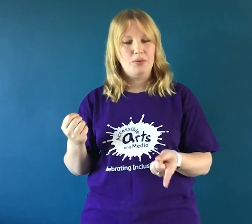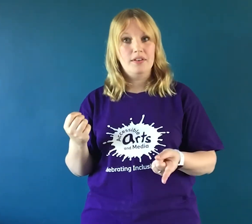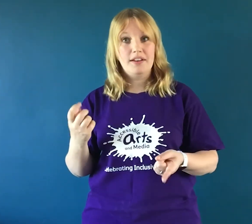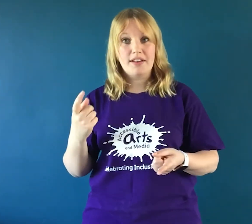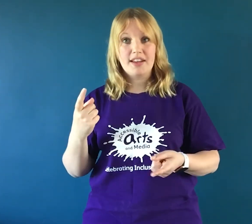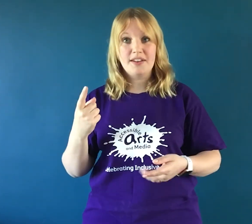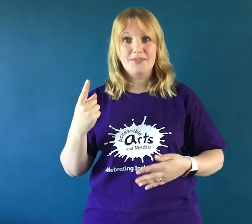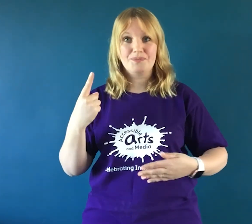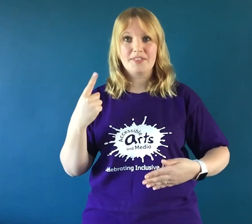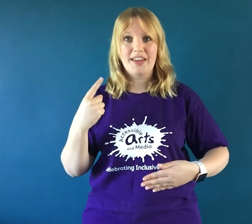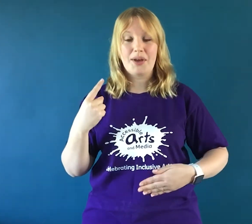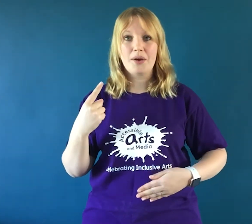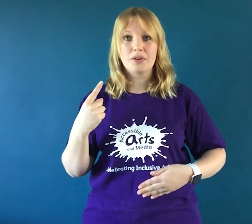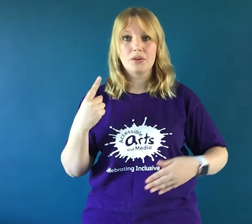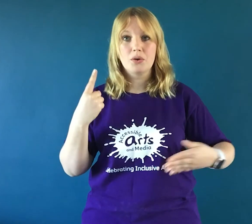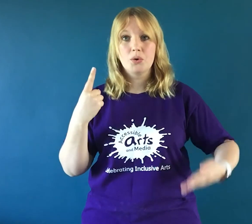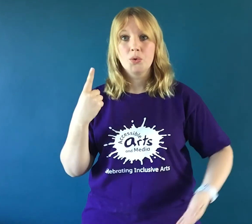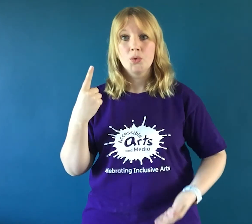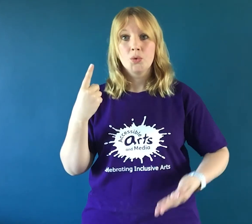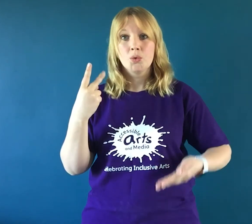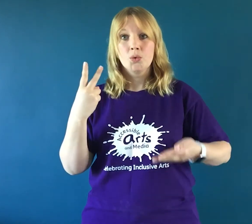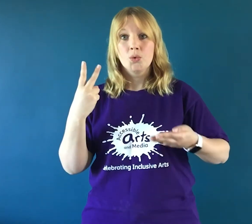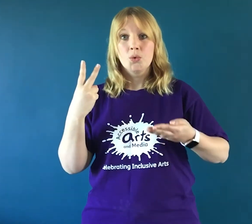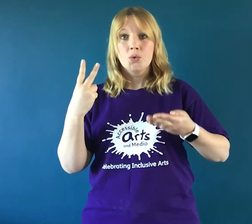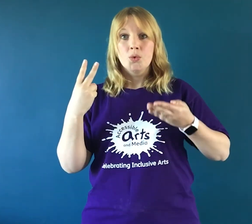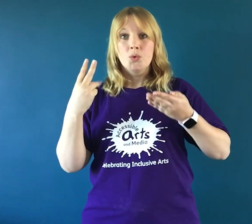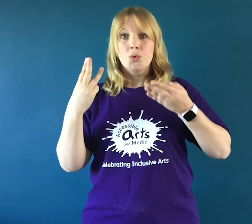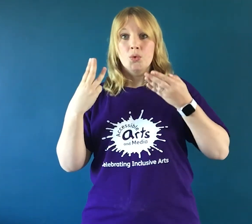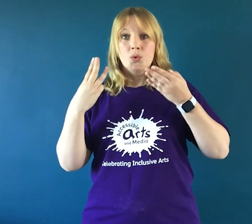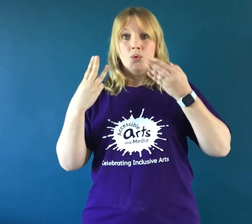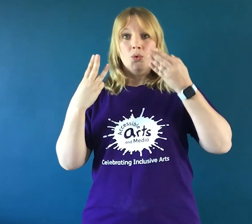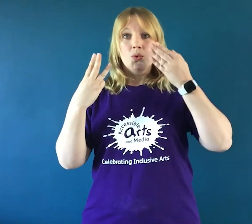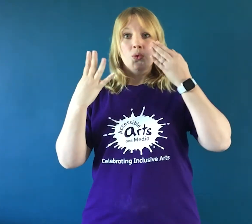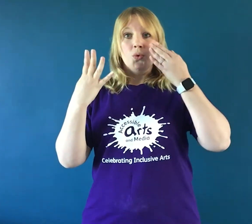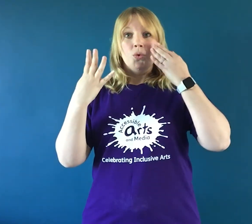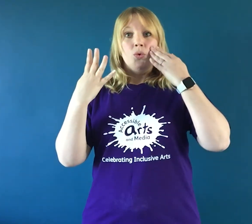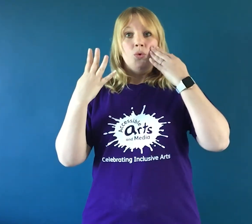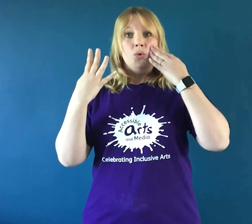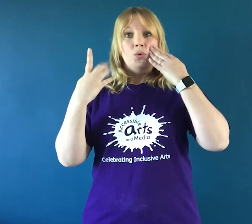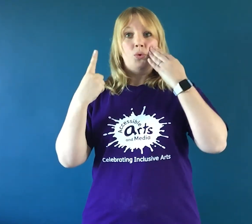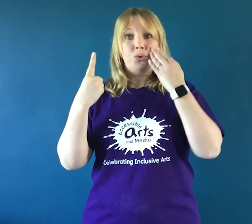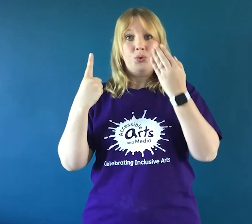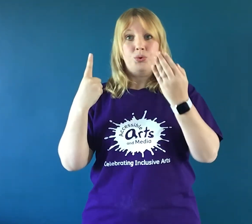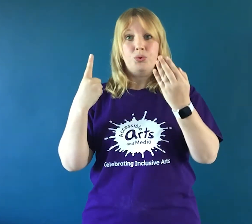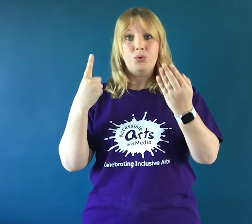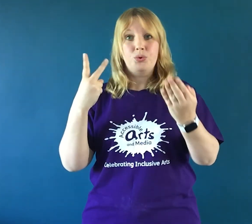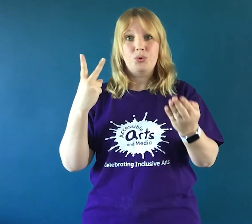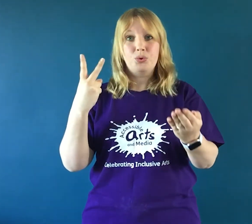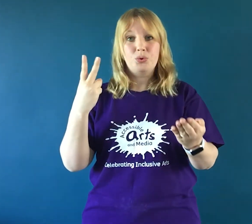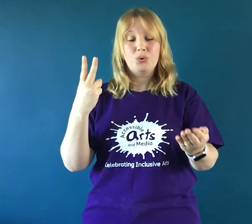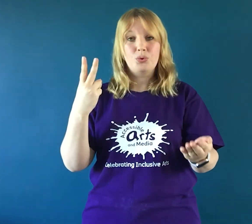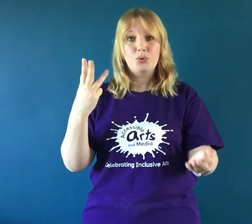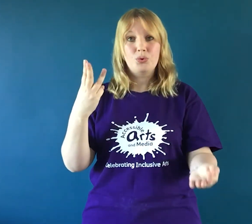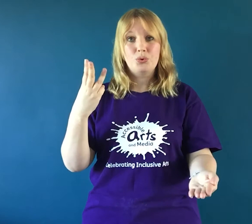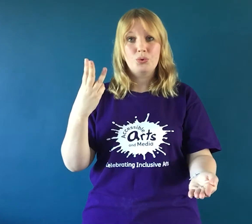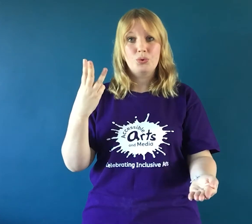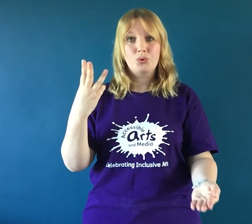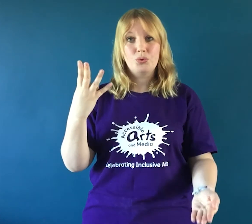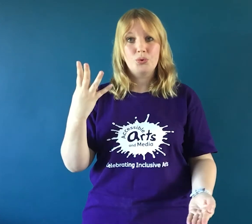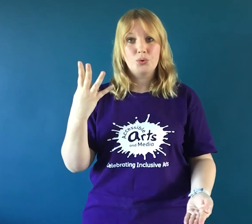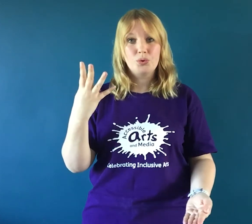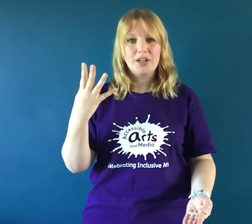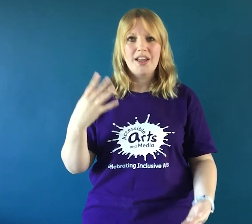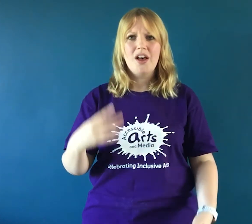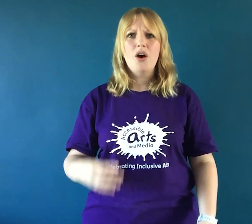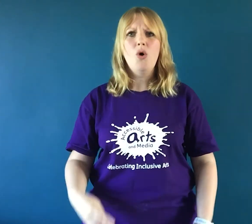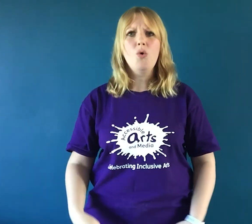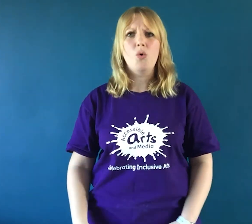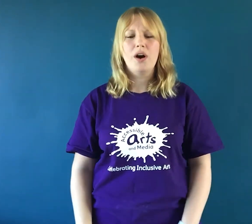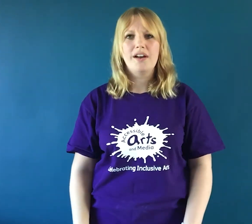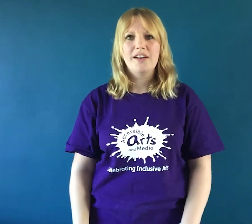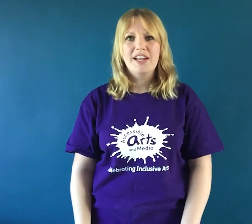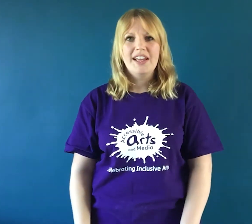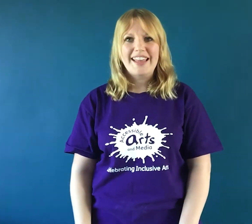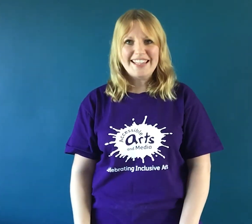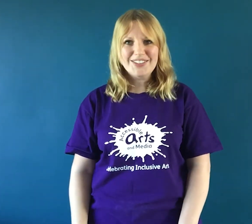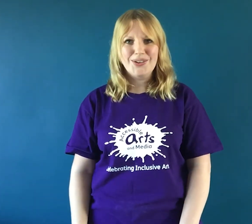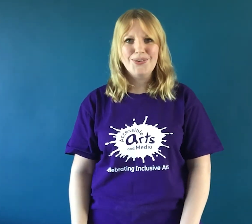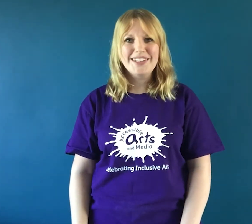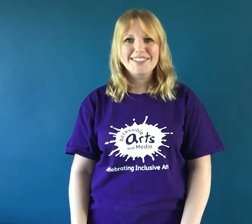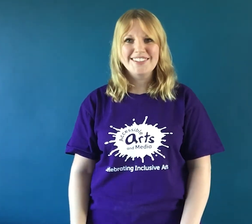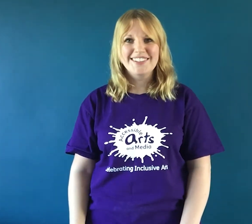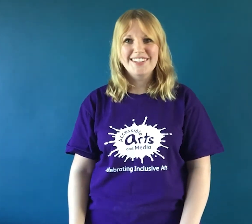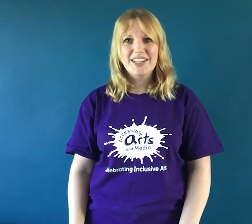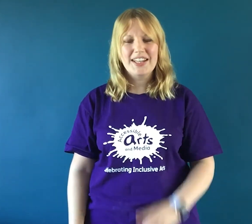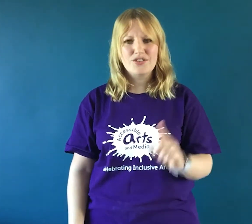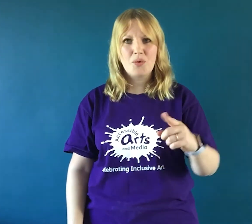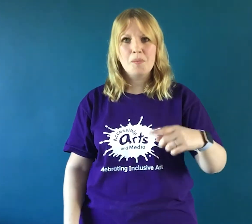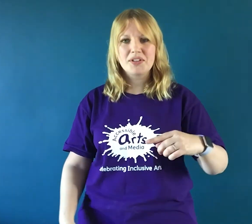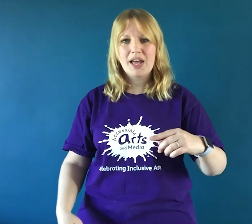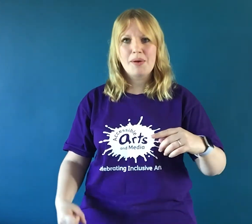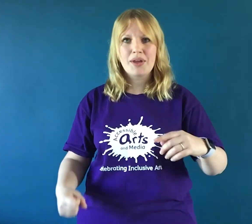out. Are you ready? Here we go. That’s good well done. Let’s try it one more time here